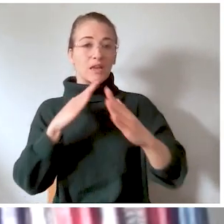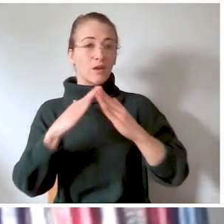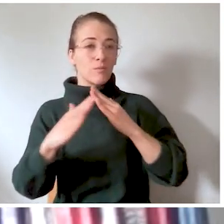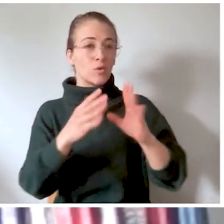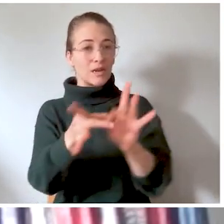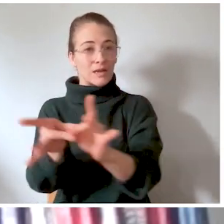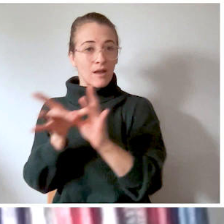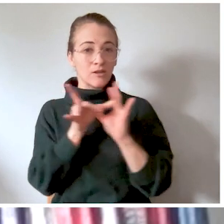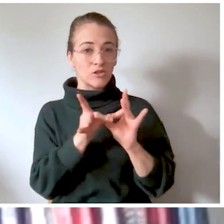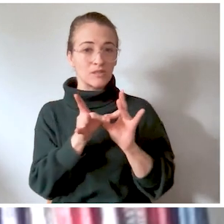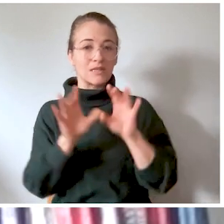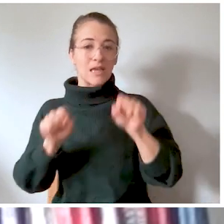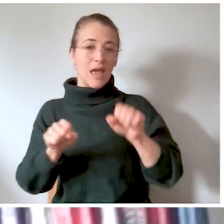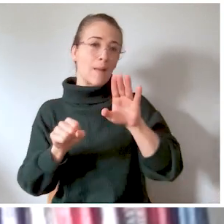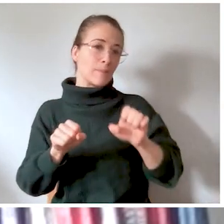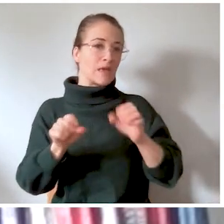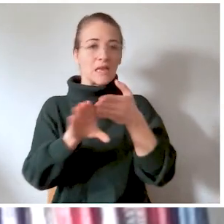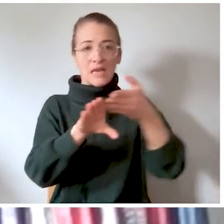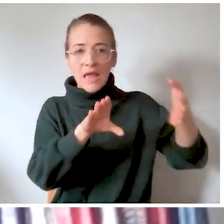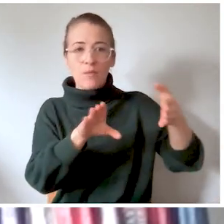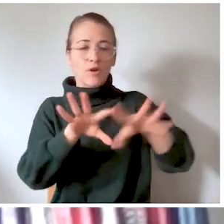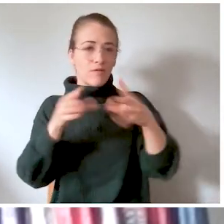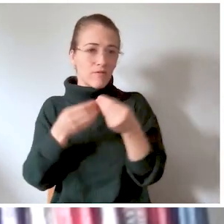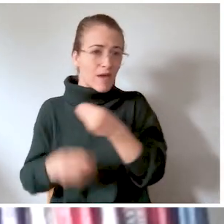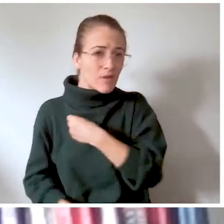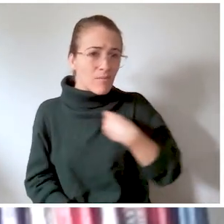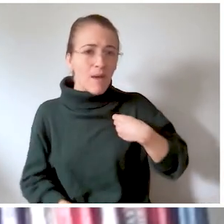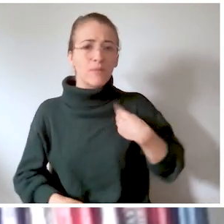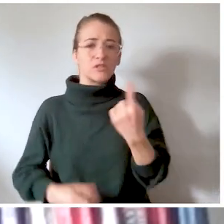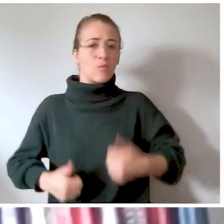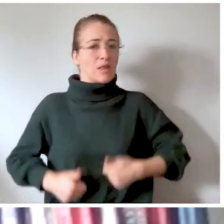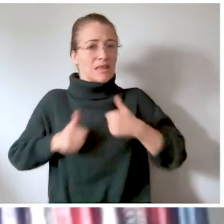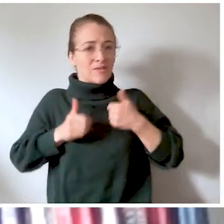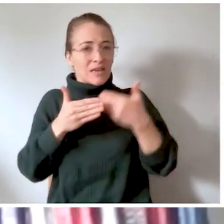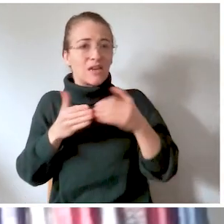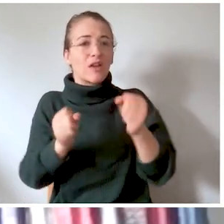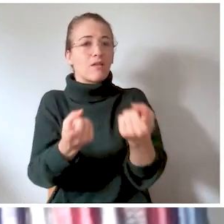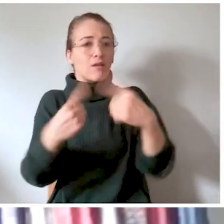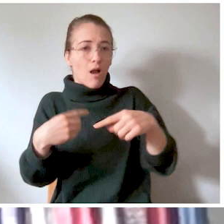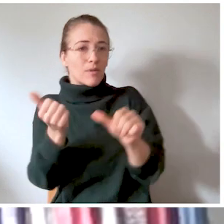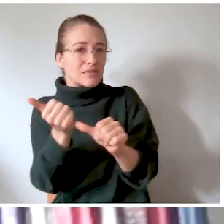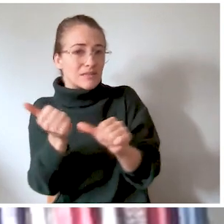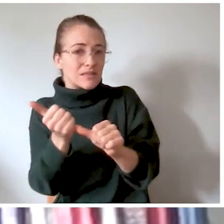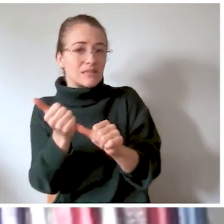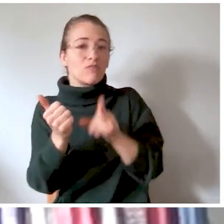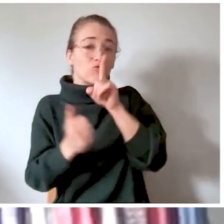And whether that's your neighbor or a family member or loved one who lives nearby who can come and assist you, practically that might be